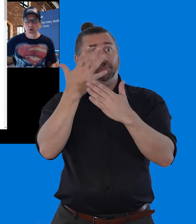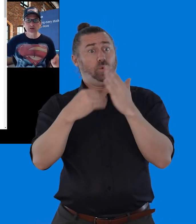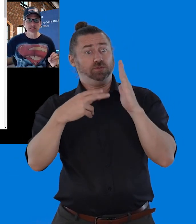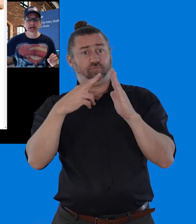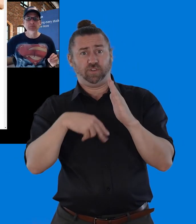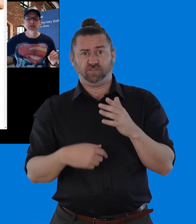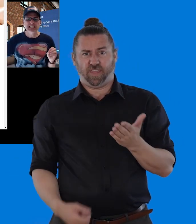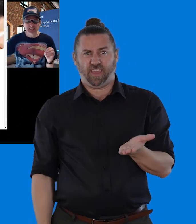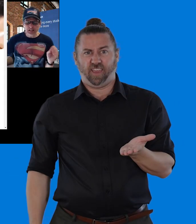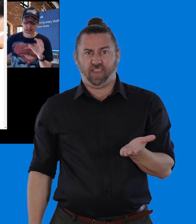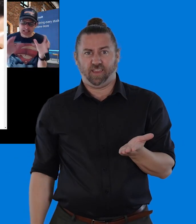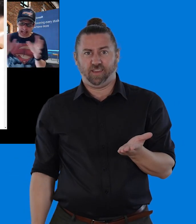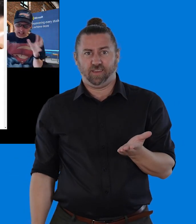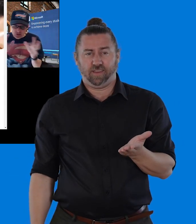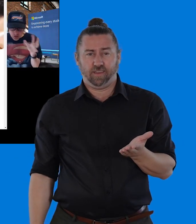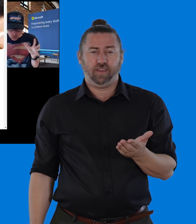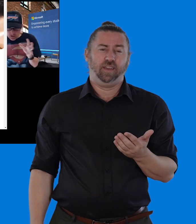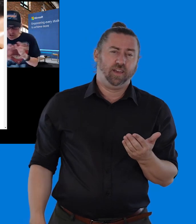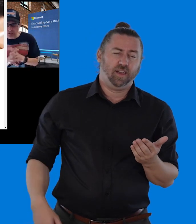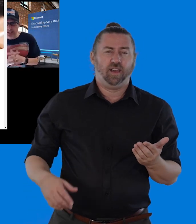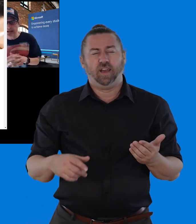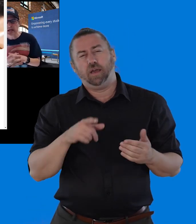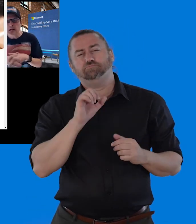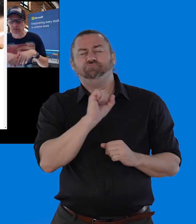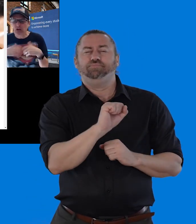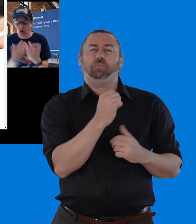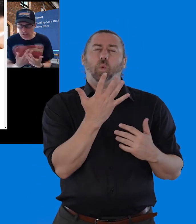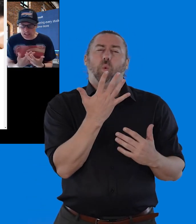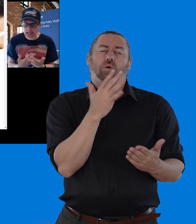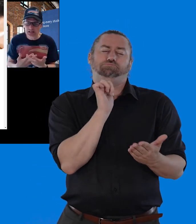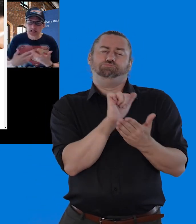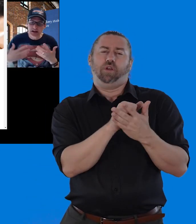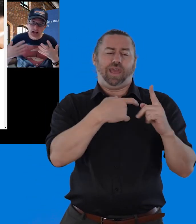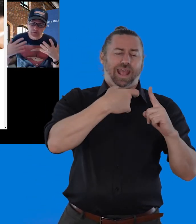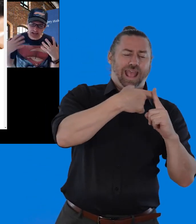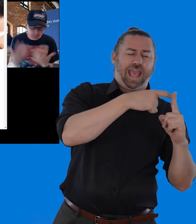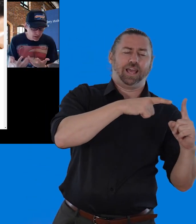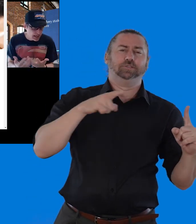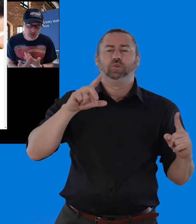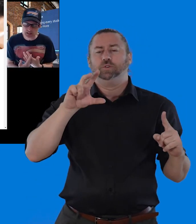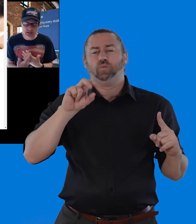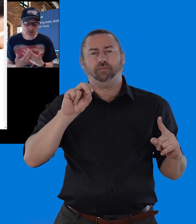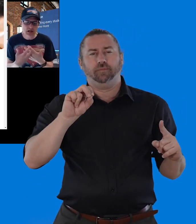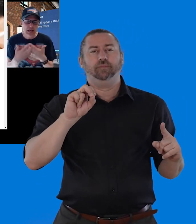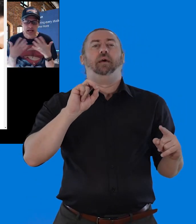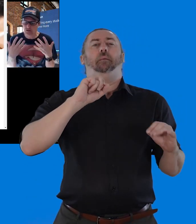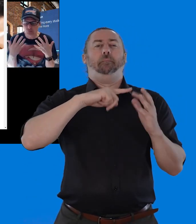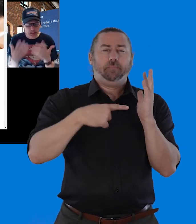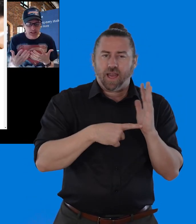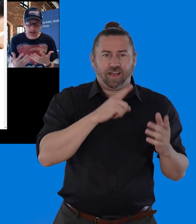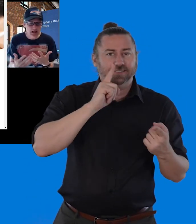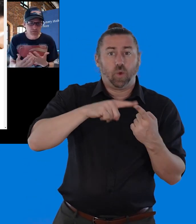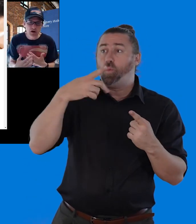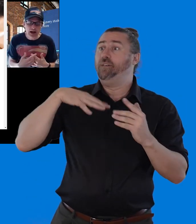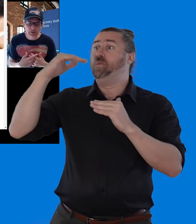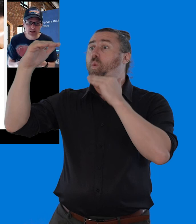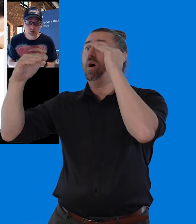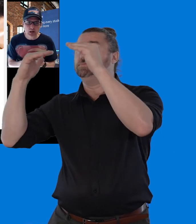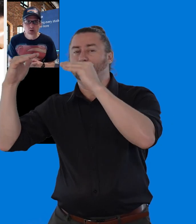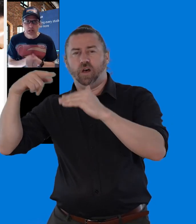Now, I will say it's a little bit K-to-12 ish. OK, but the content and the application, et cetera, is really there for higher ED as well.